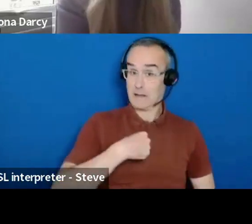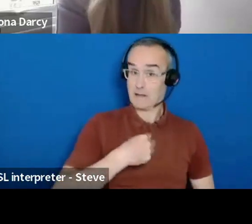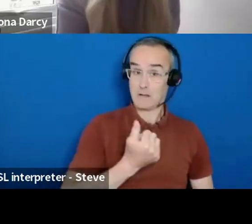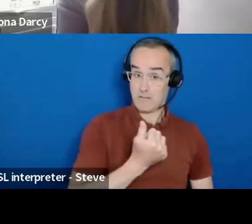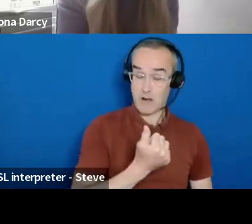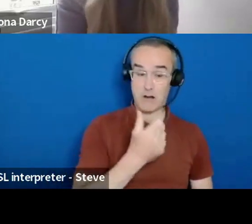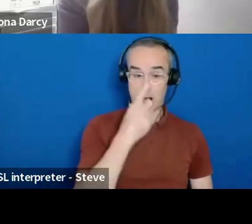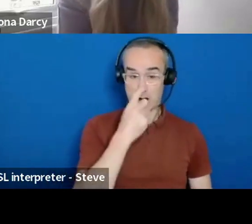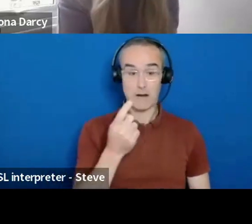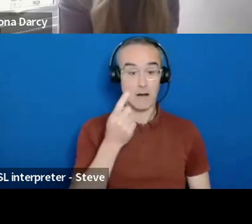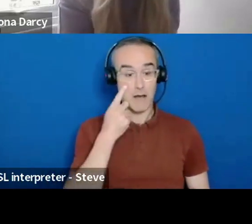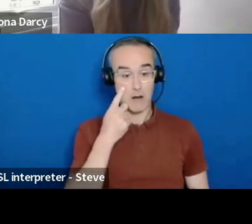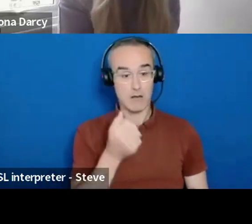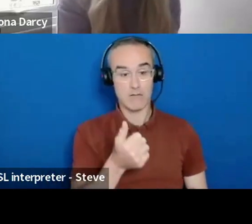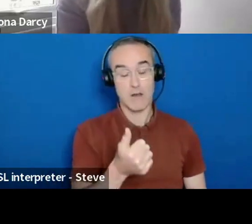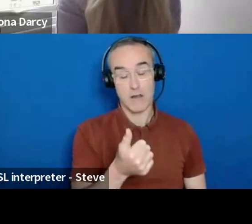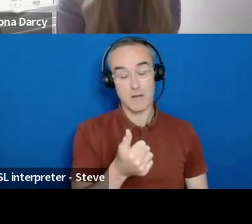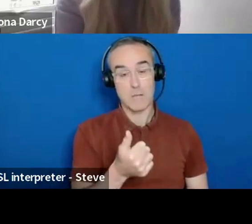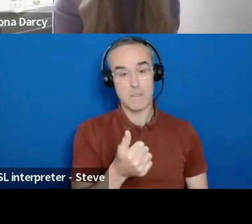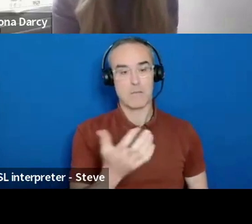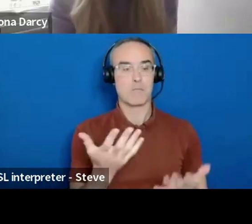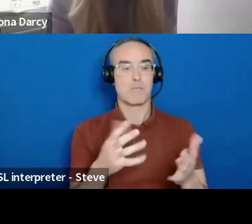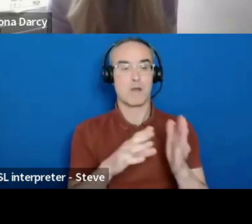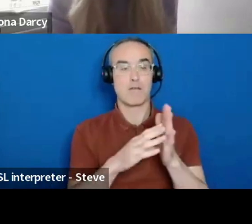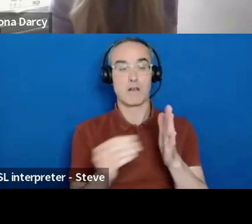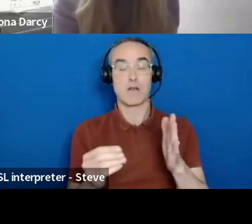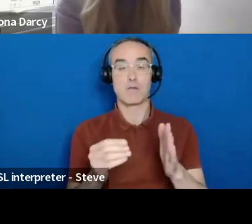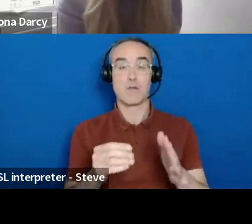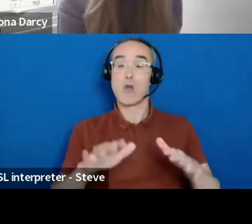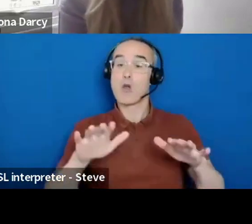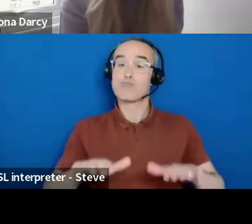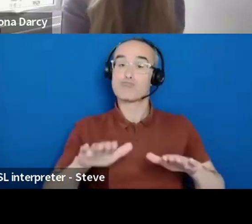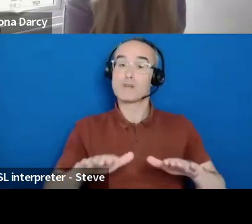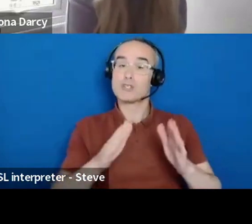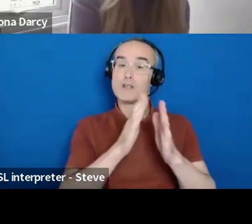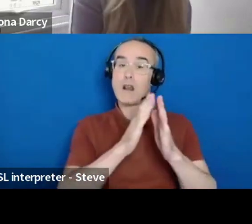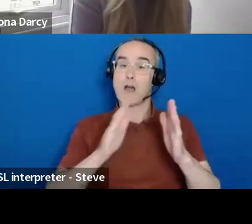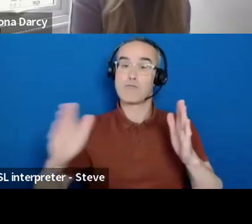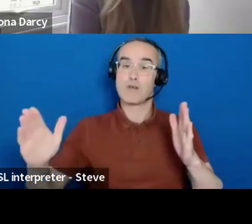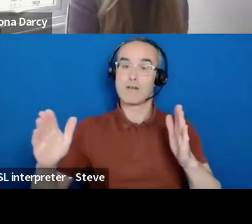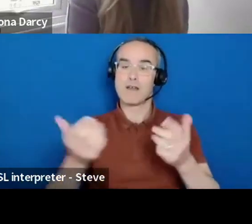But an example could be the British Library has its own separate advisory board as well.